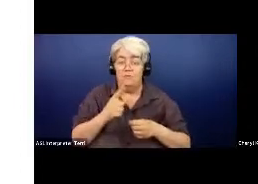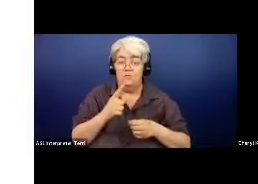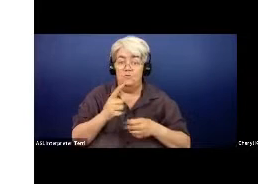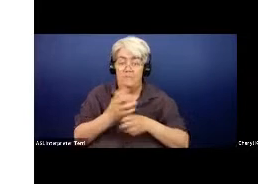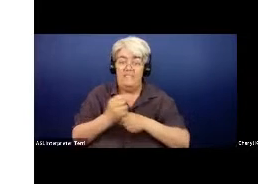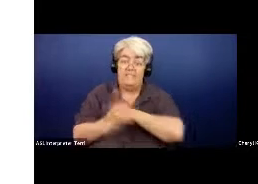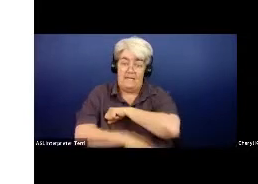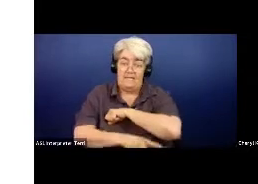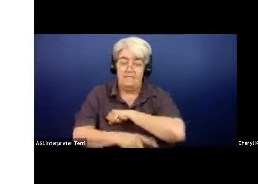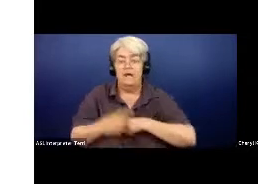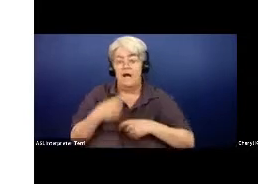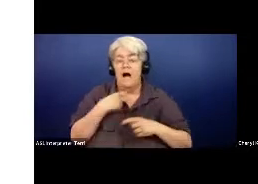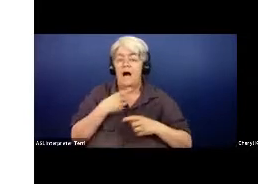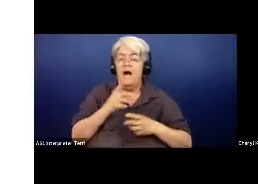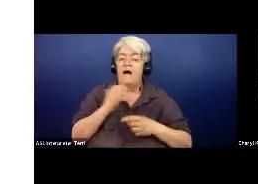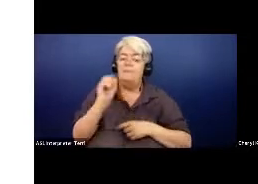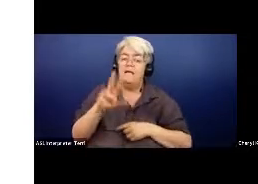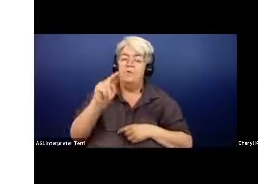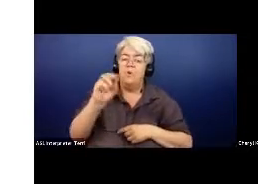That admitted that you are